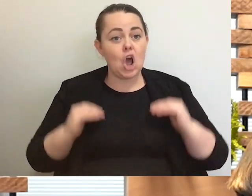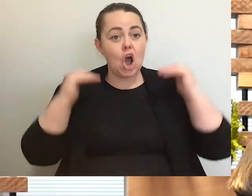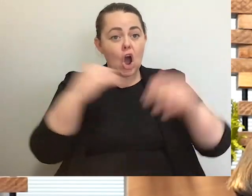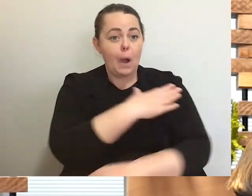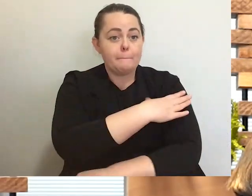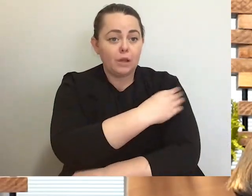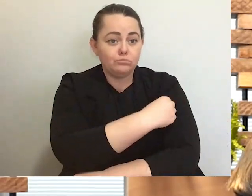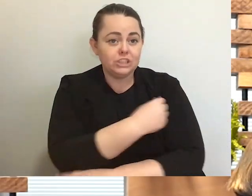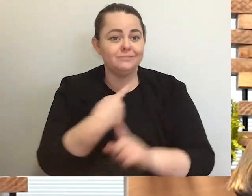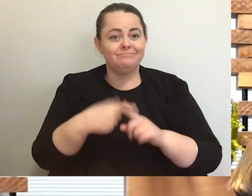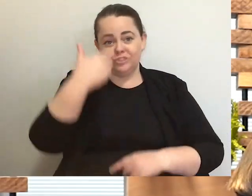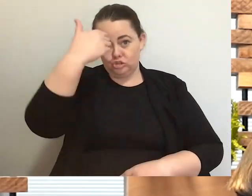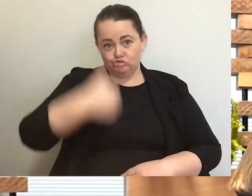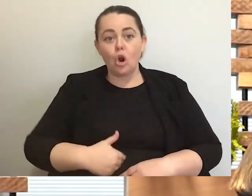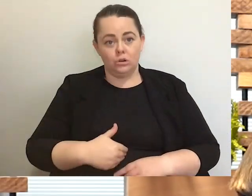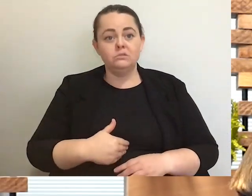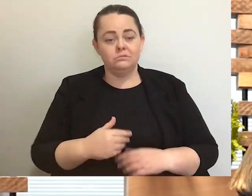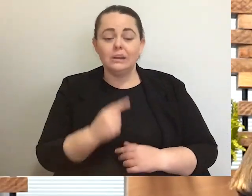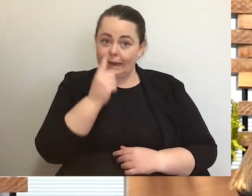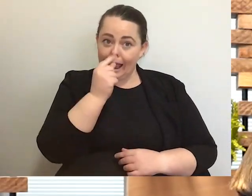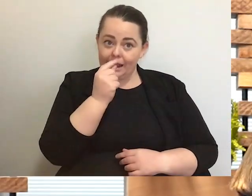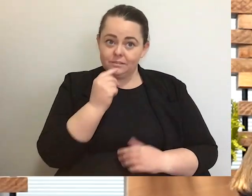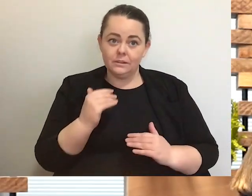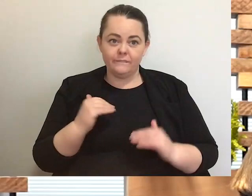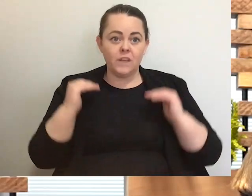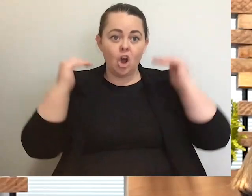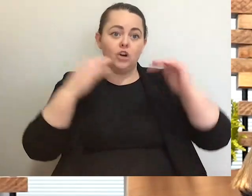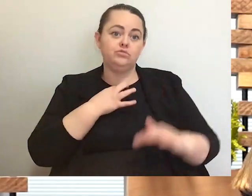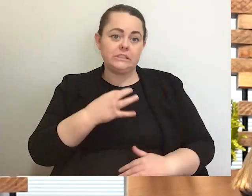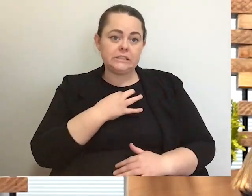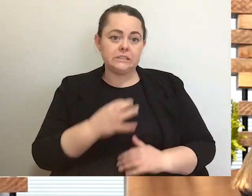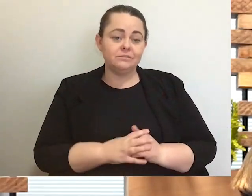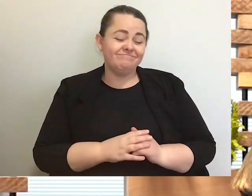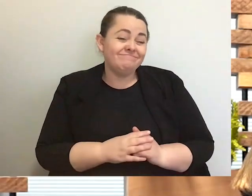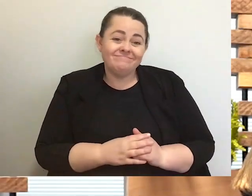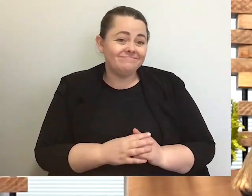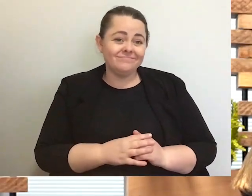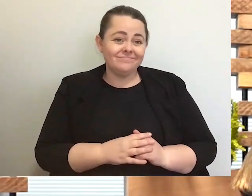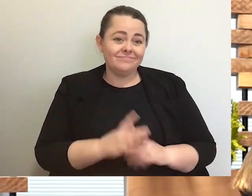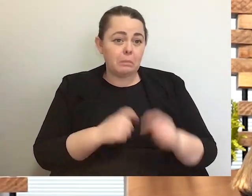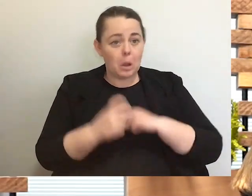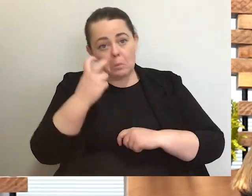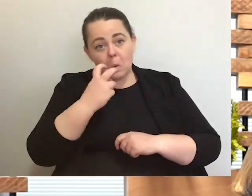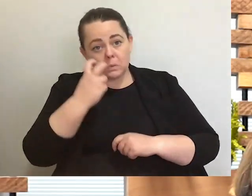And all of these things, as we've said, natural processes of ageing, but do tend to challenge we women.